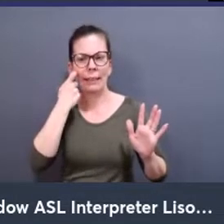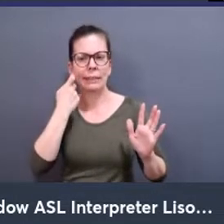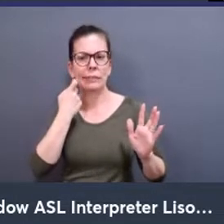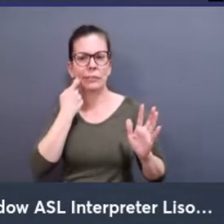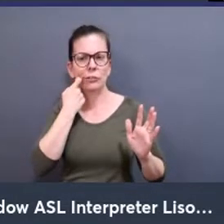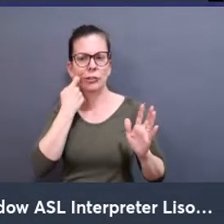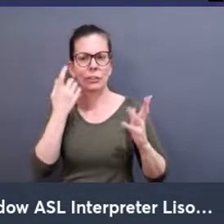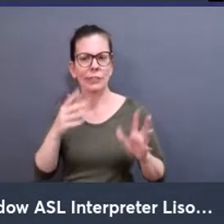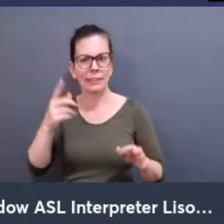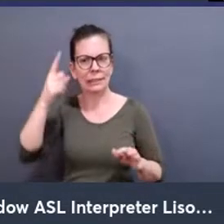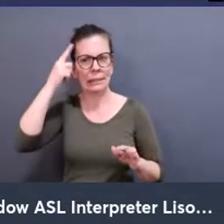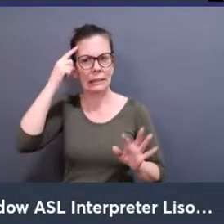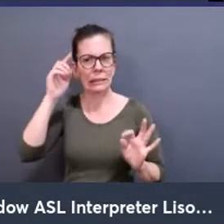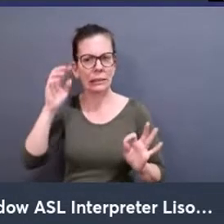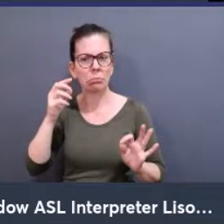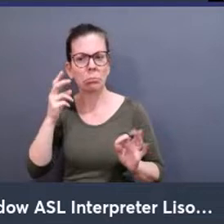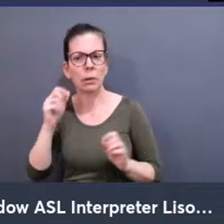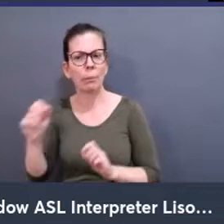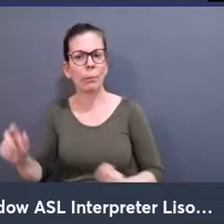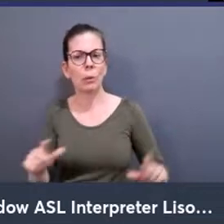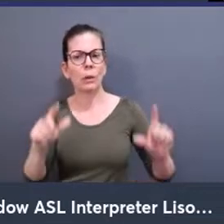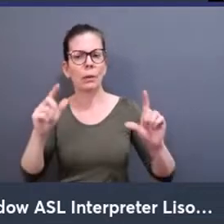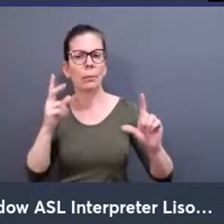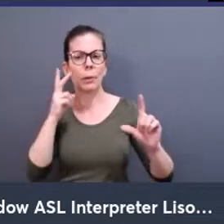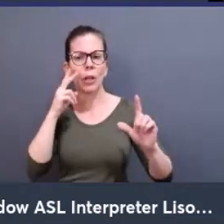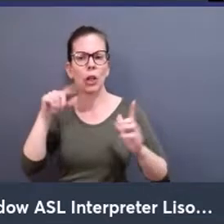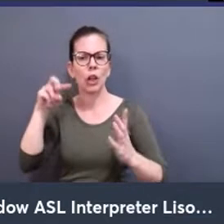Let's bring up that page again and we'll will see.